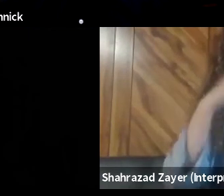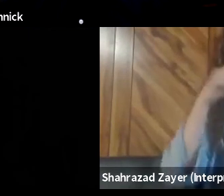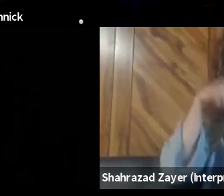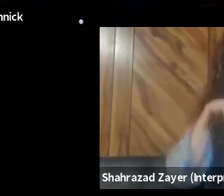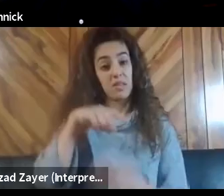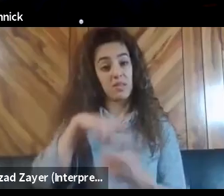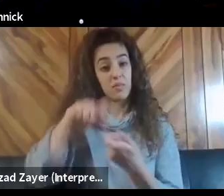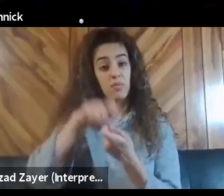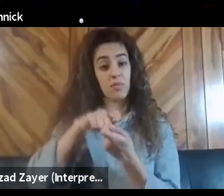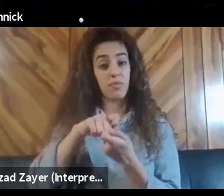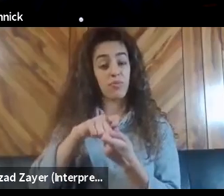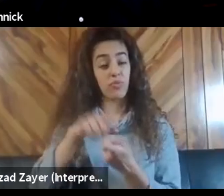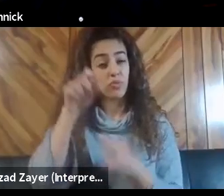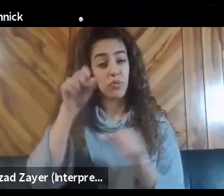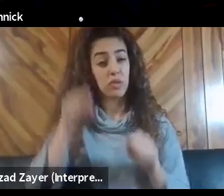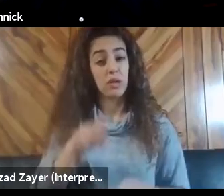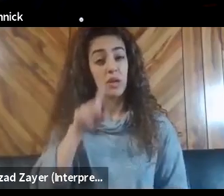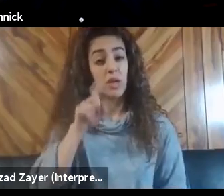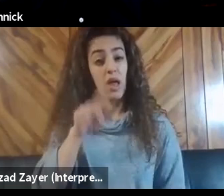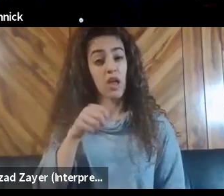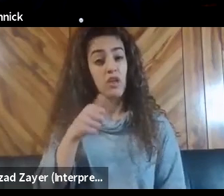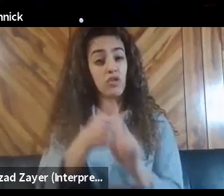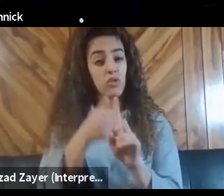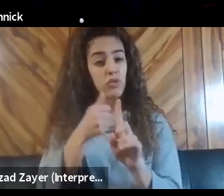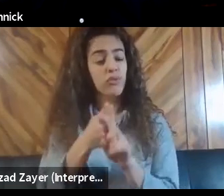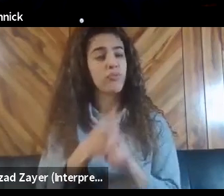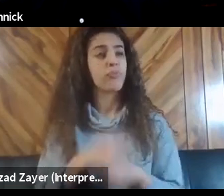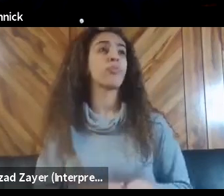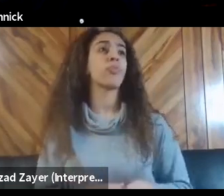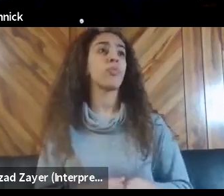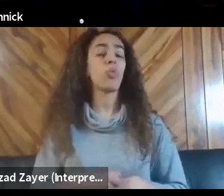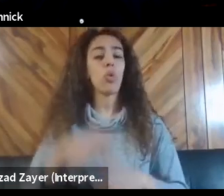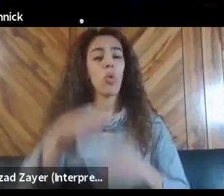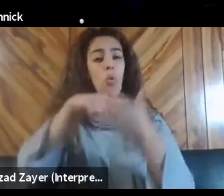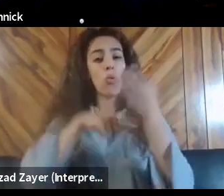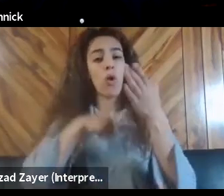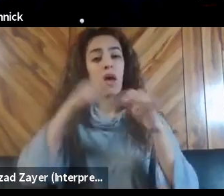what can I do to make yourself succeed in life. And